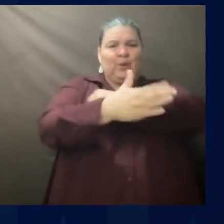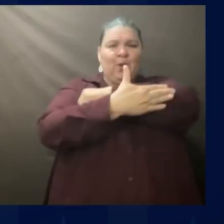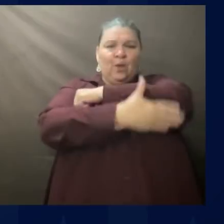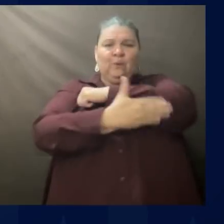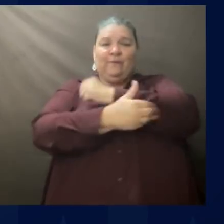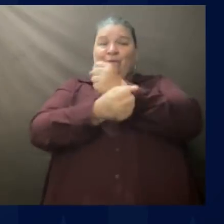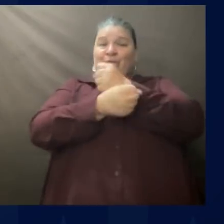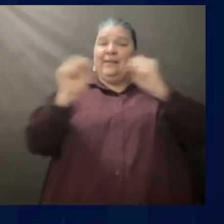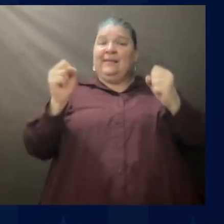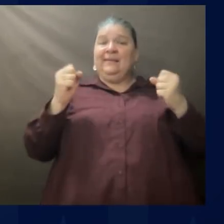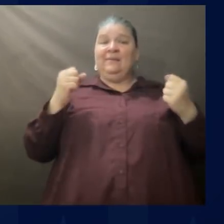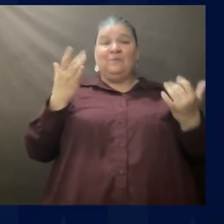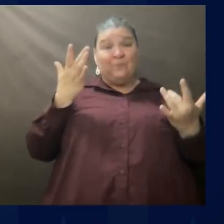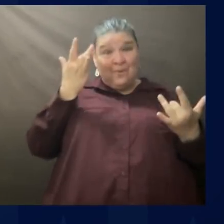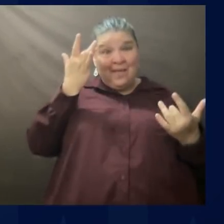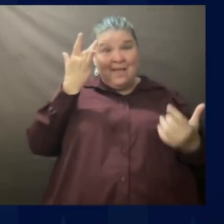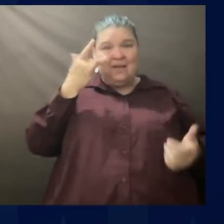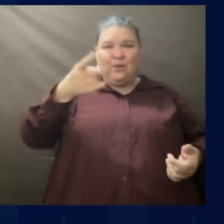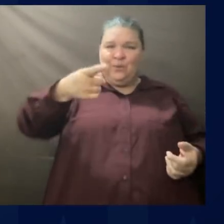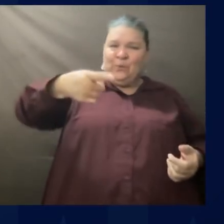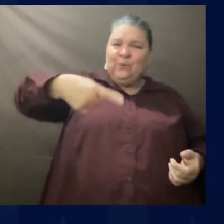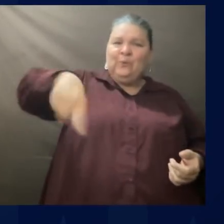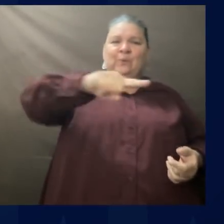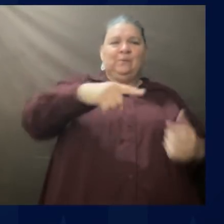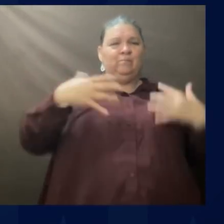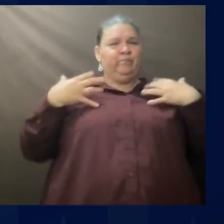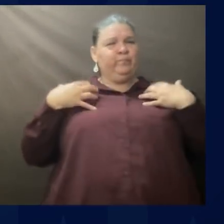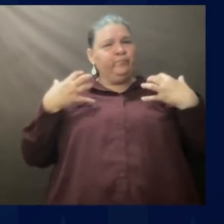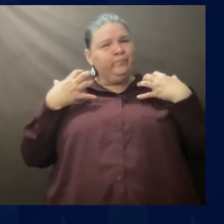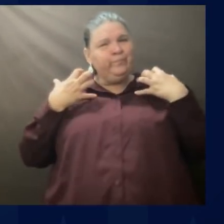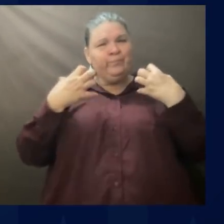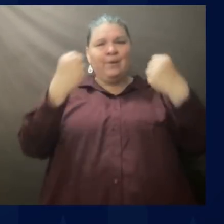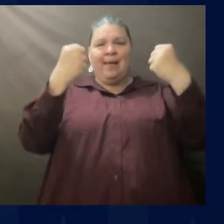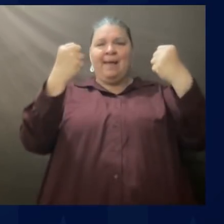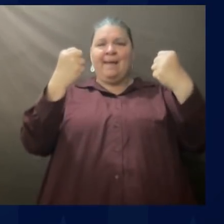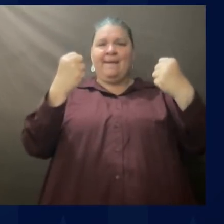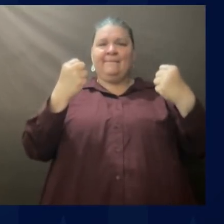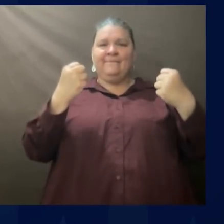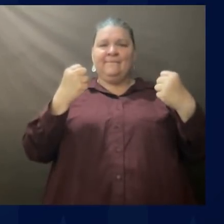We live by the light of the flame of liberty that they kept burning.